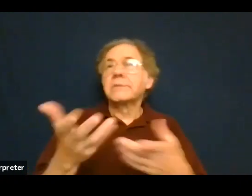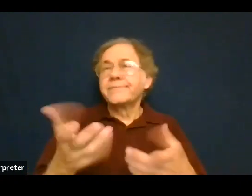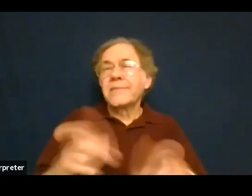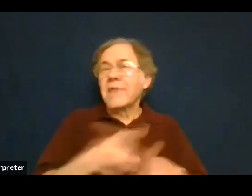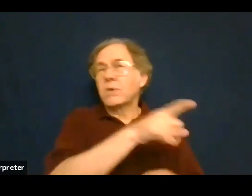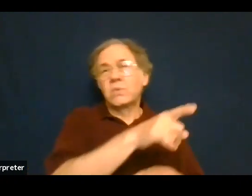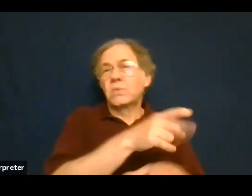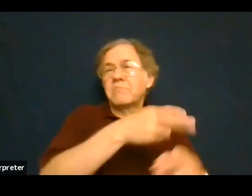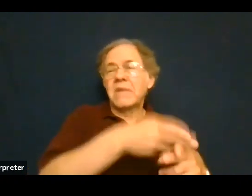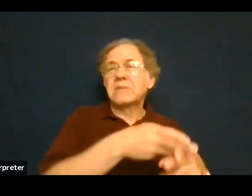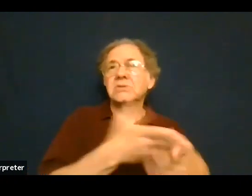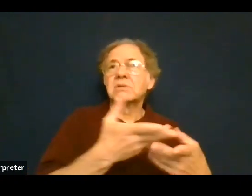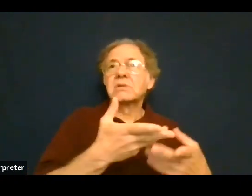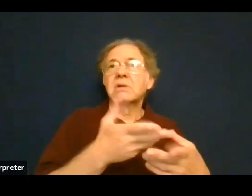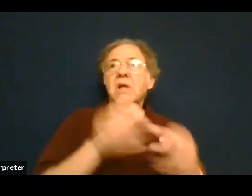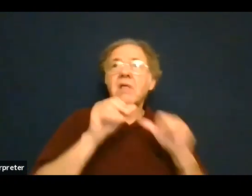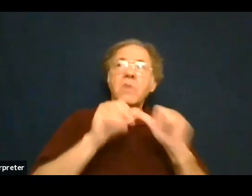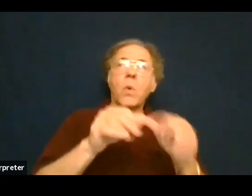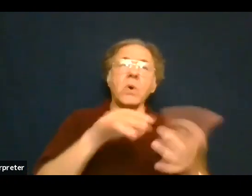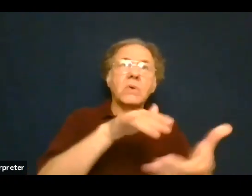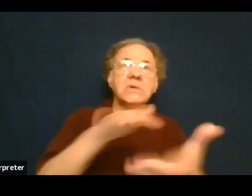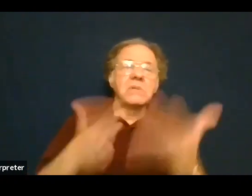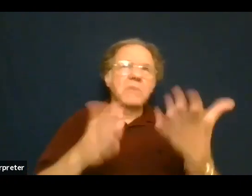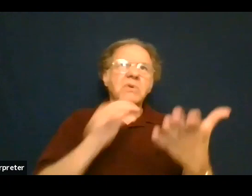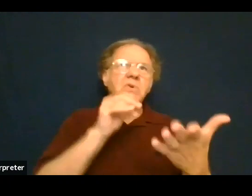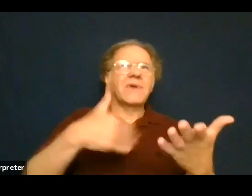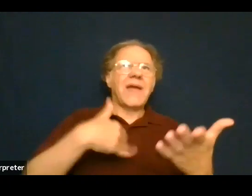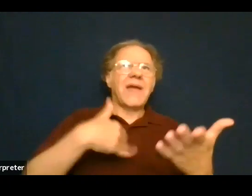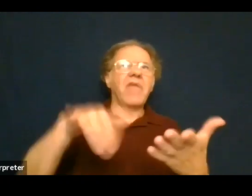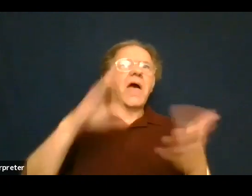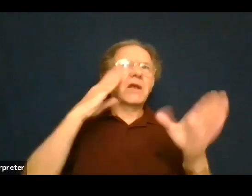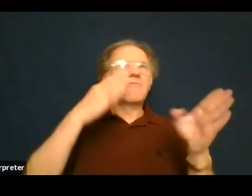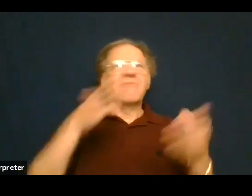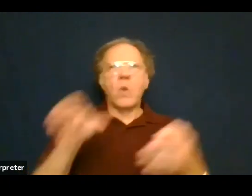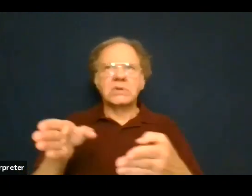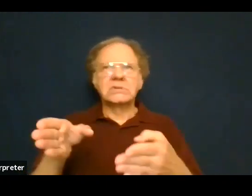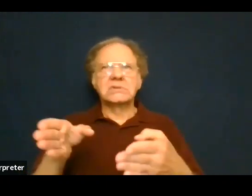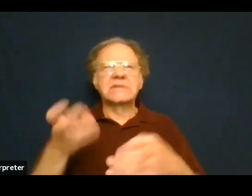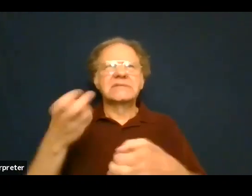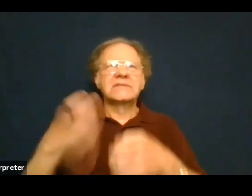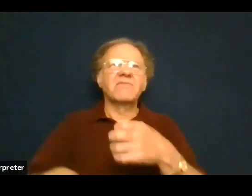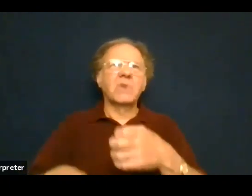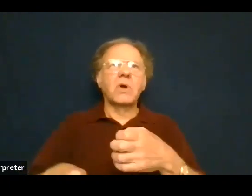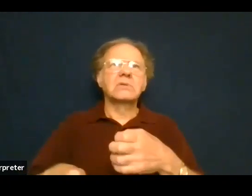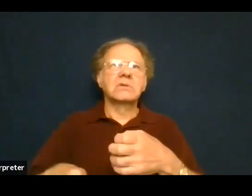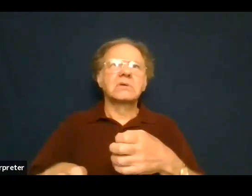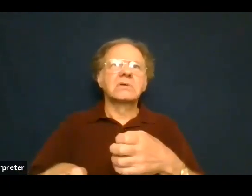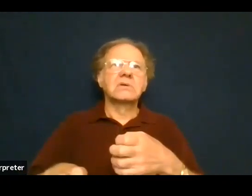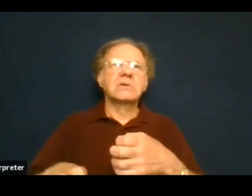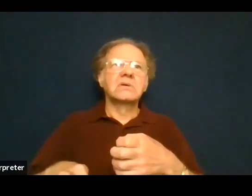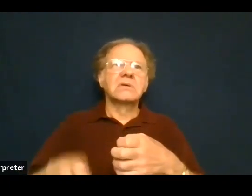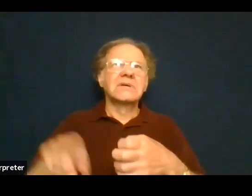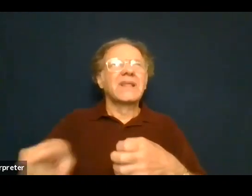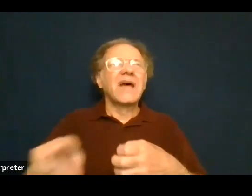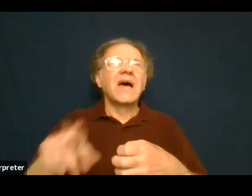the ongoing studies may not have that focus. And it may make difficult in a relatively rare disease to really capture the full extent.